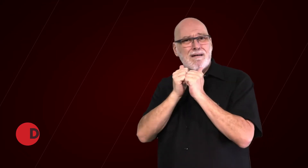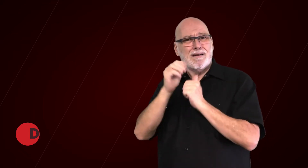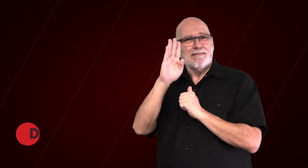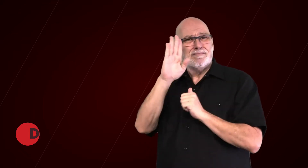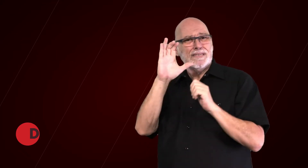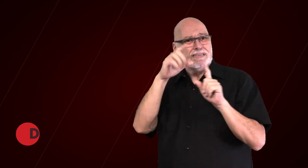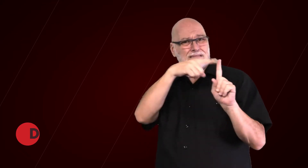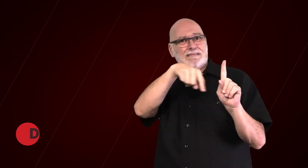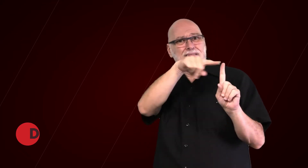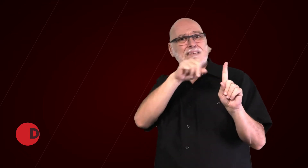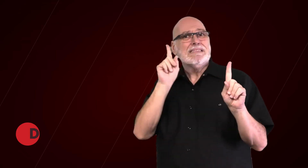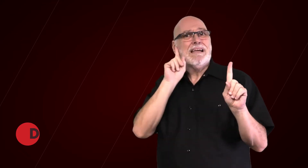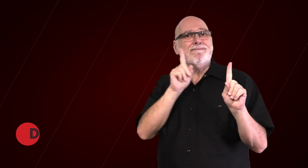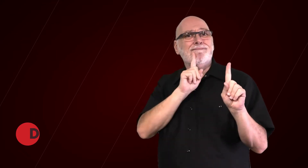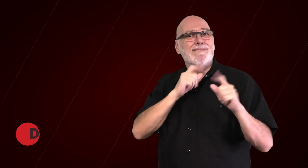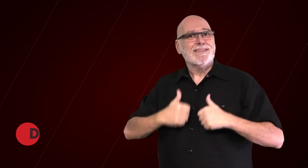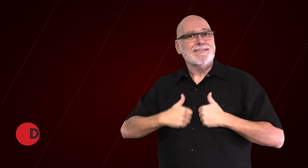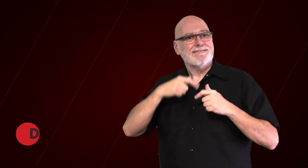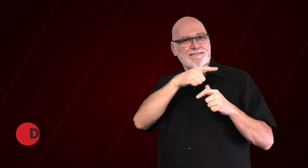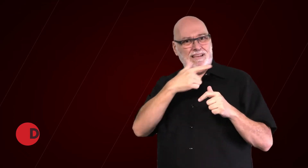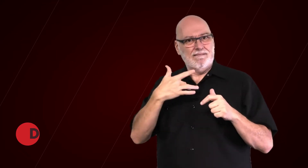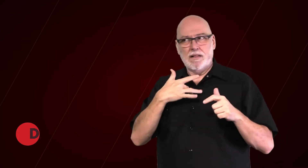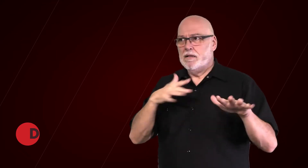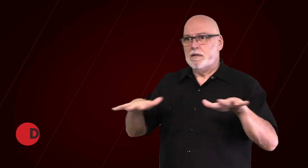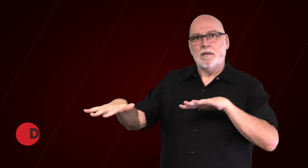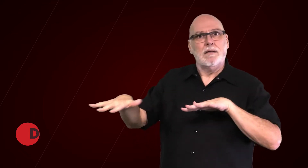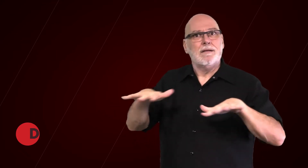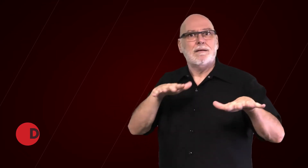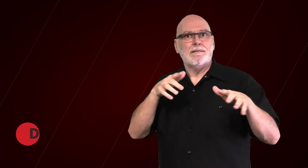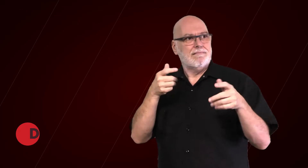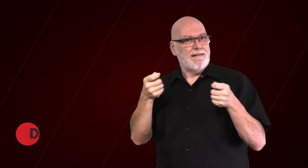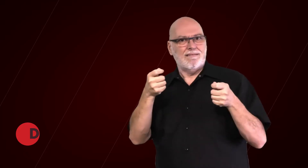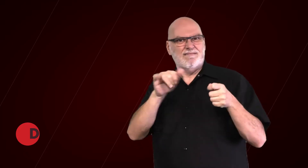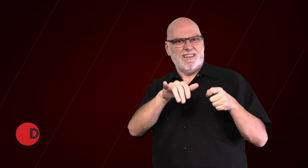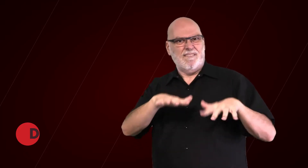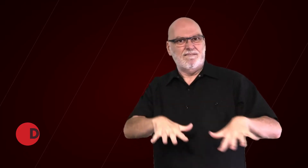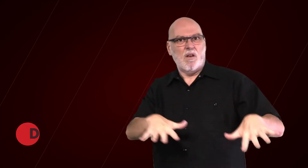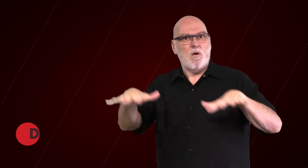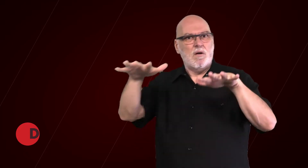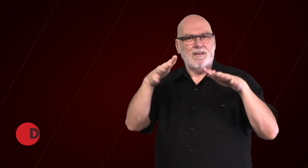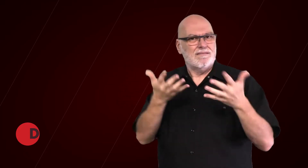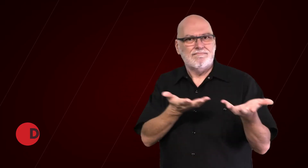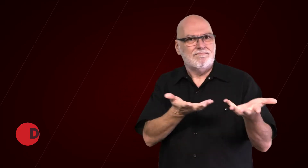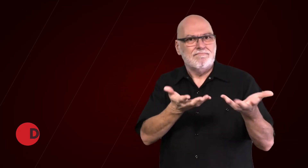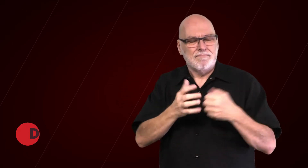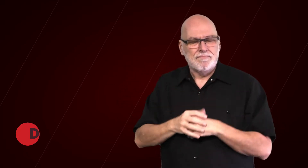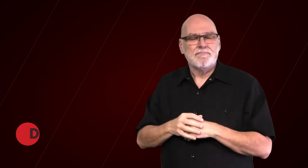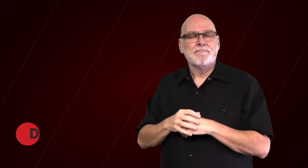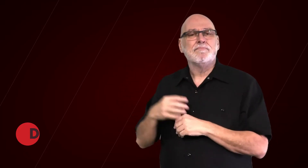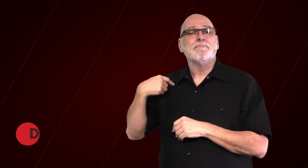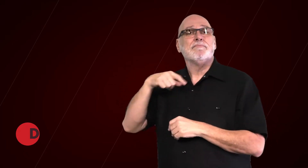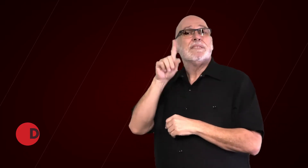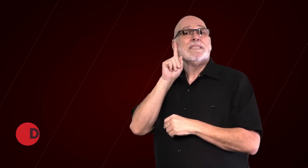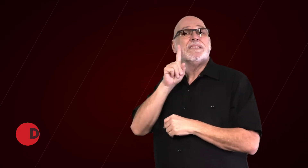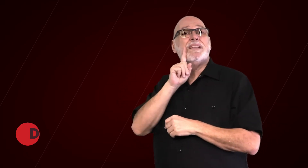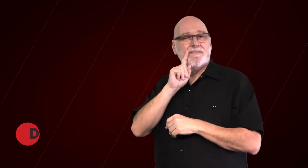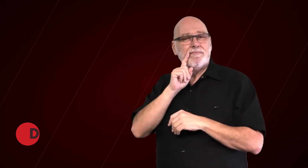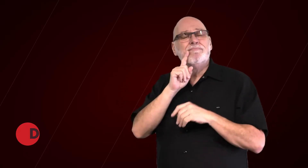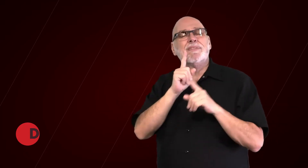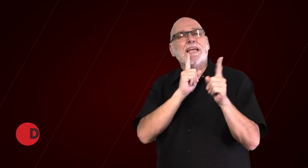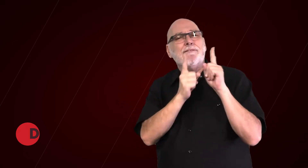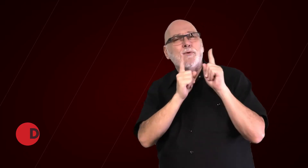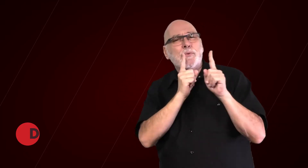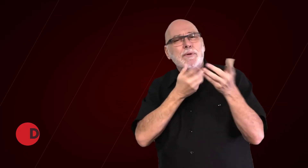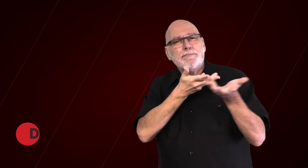How did Deaf BC residents deal with the flooding?